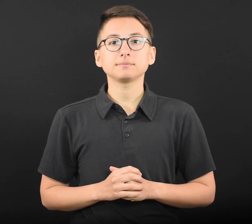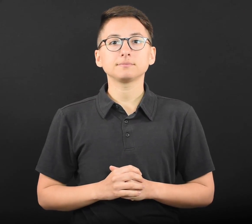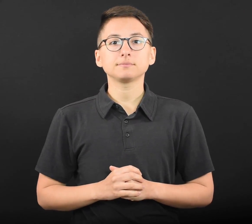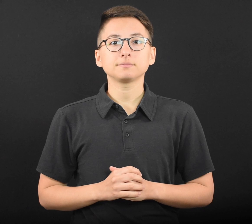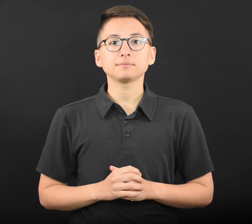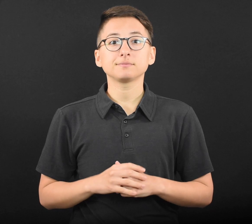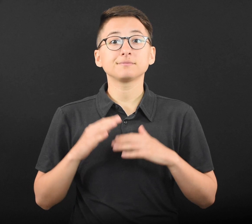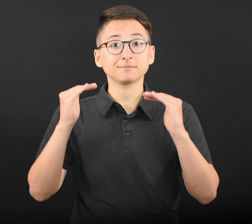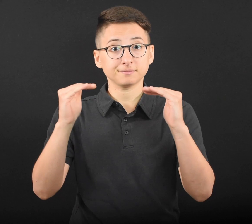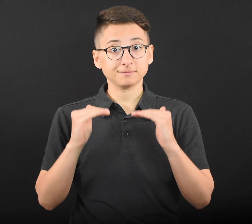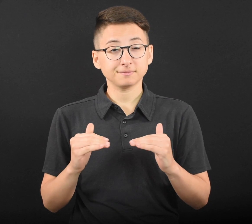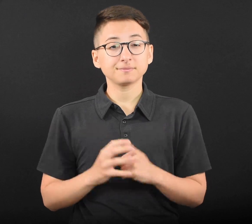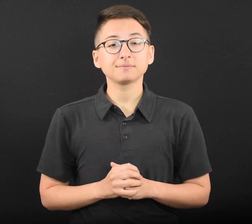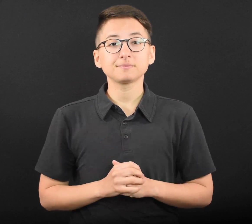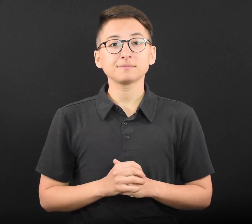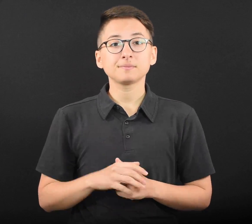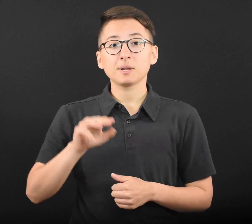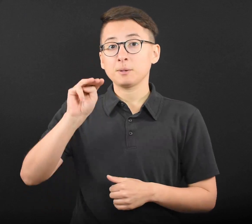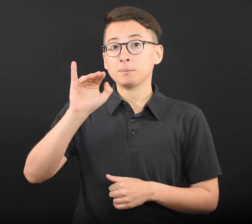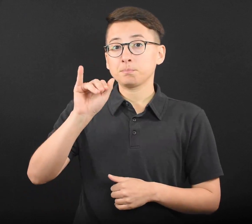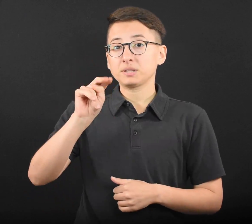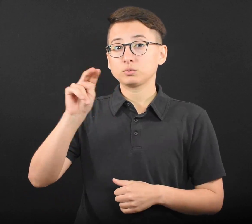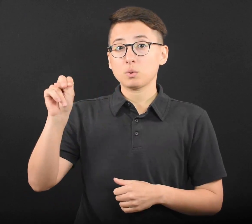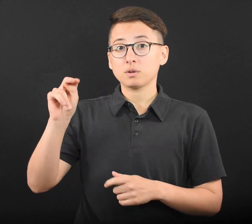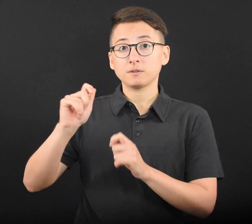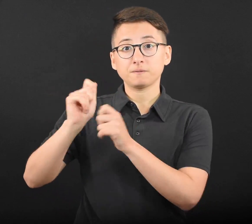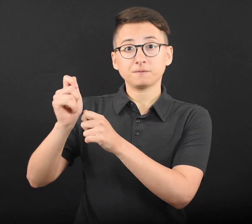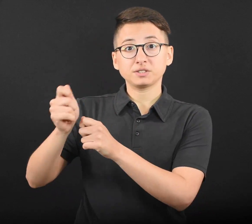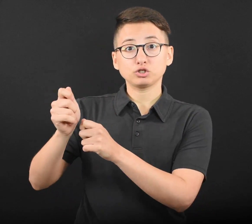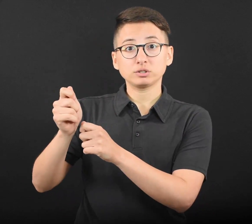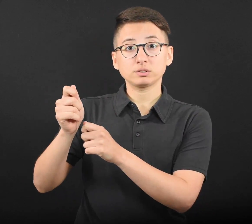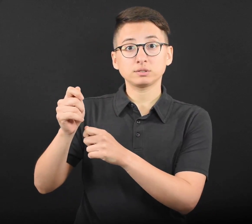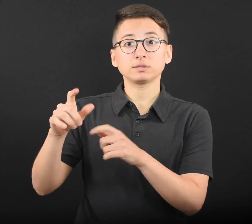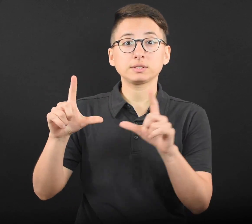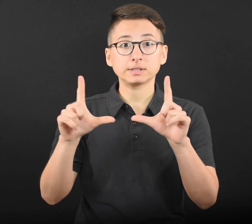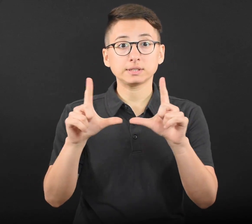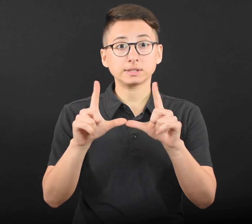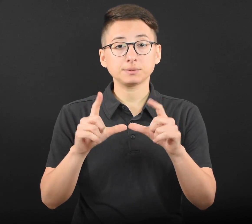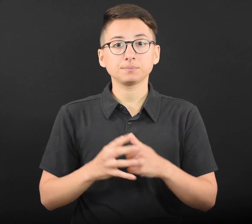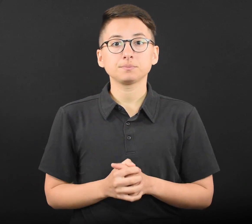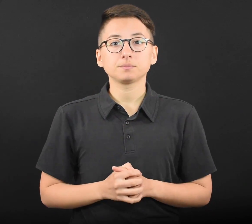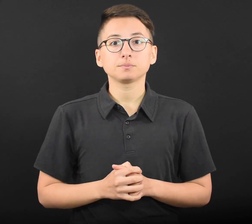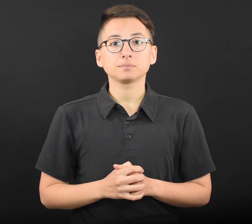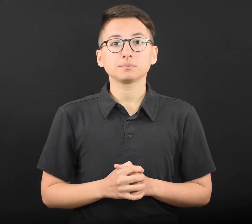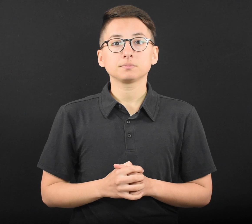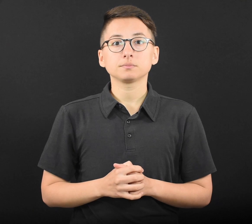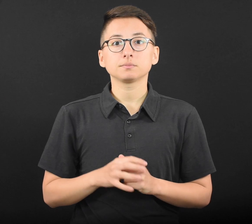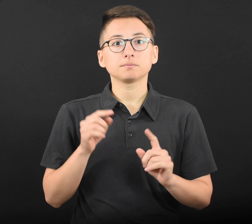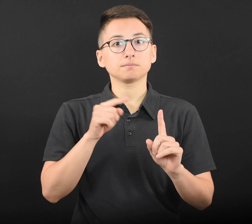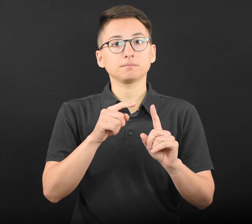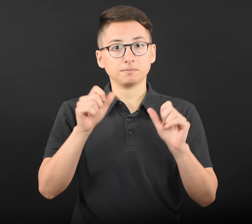Minnesota Fishing License ● Eligible for one individual